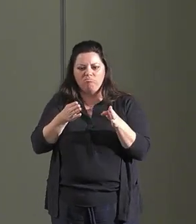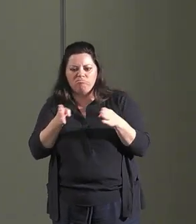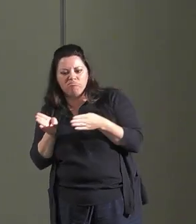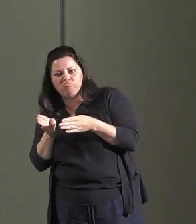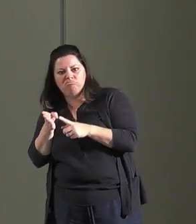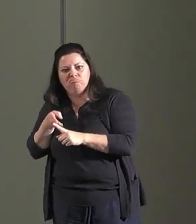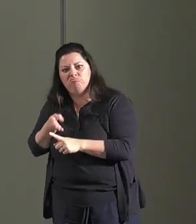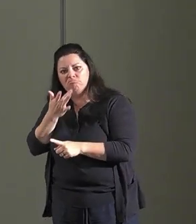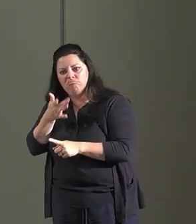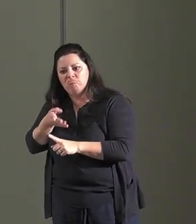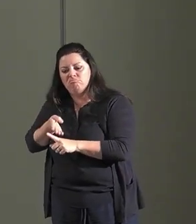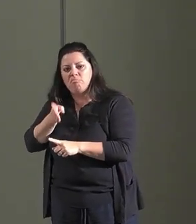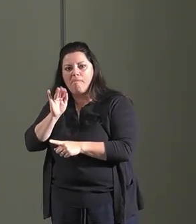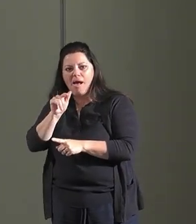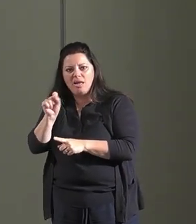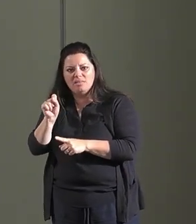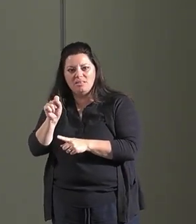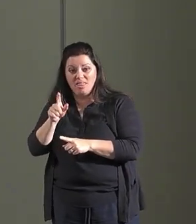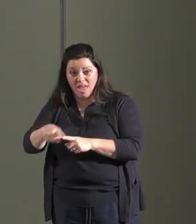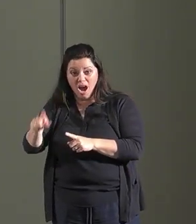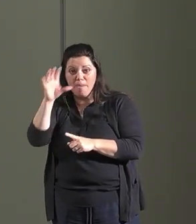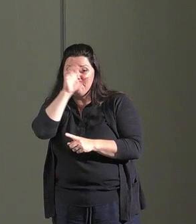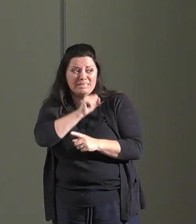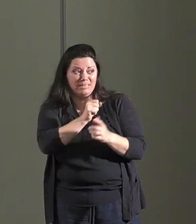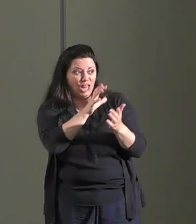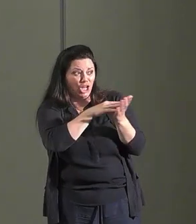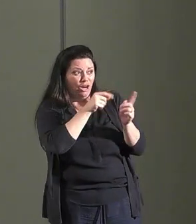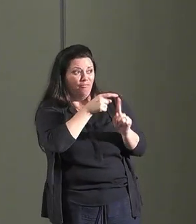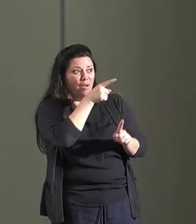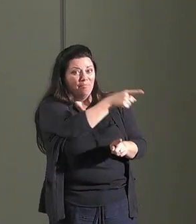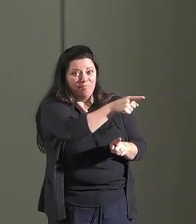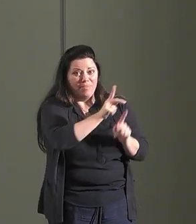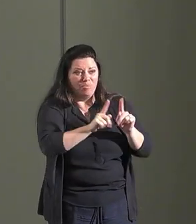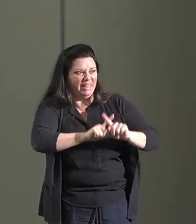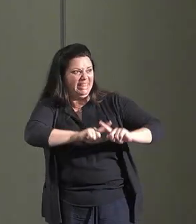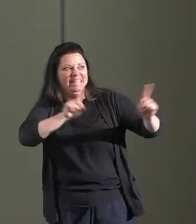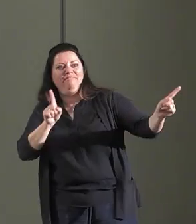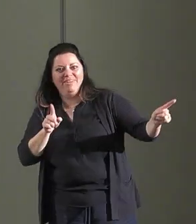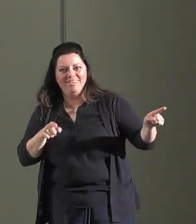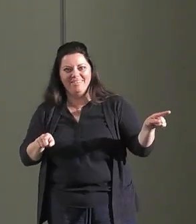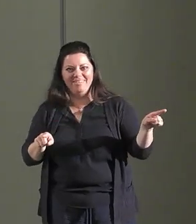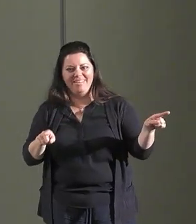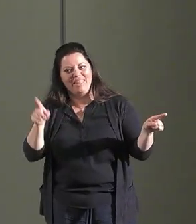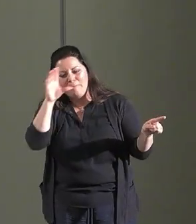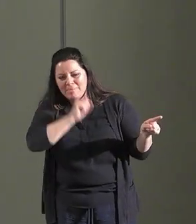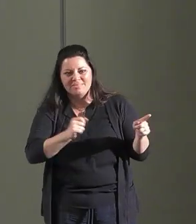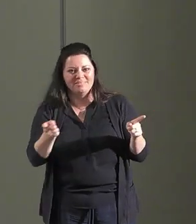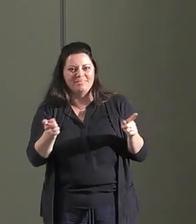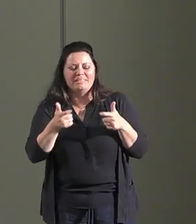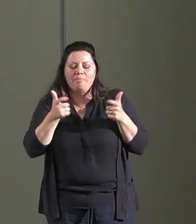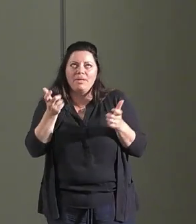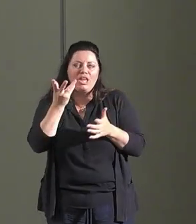from people that aren't like them. And that is a tremendous loss. It is also a tremendous loss